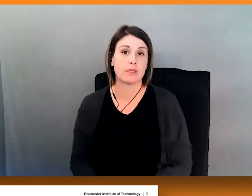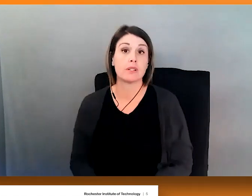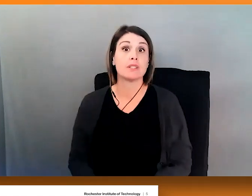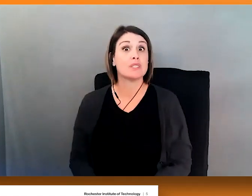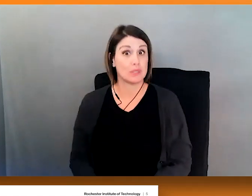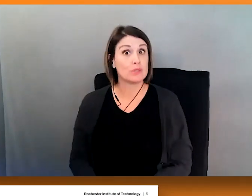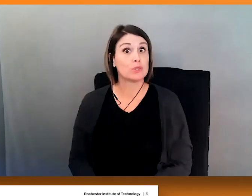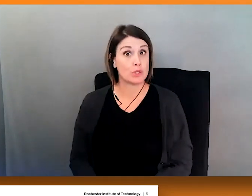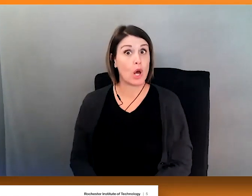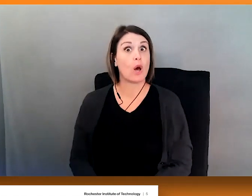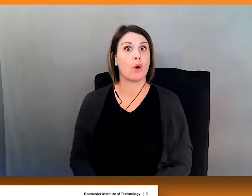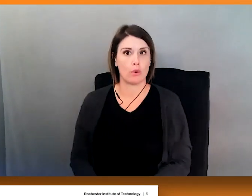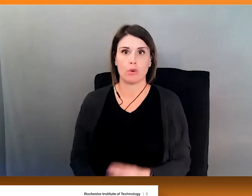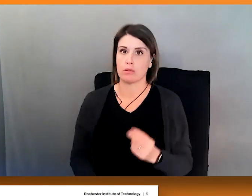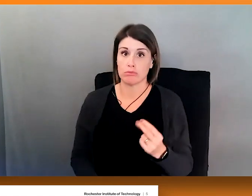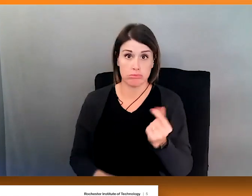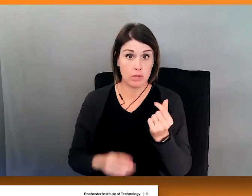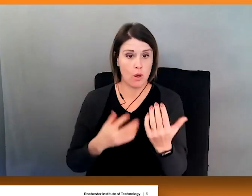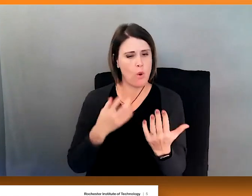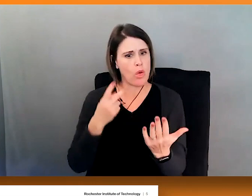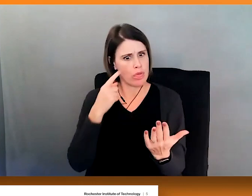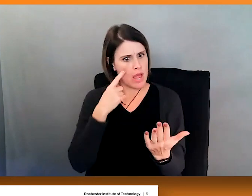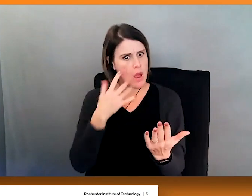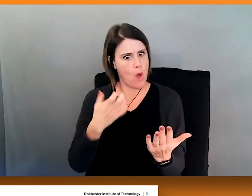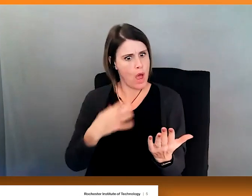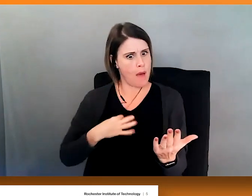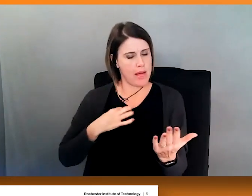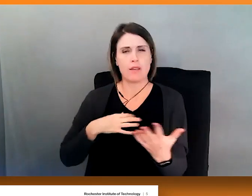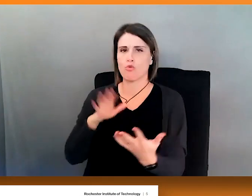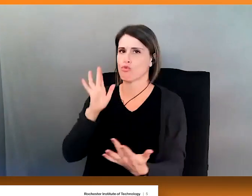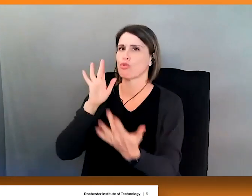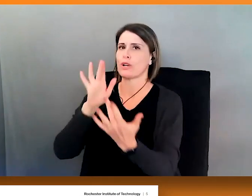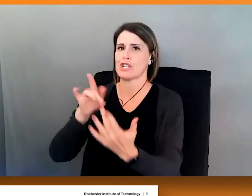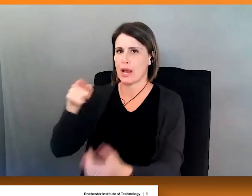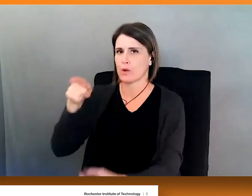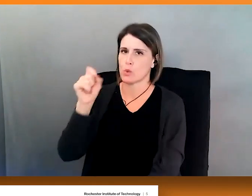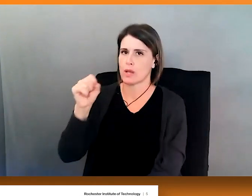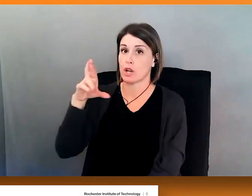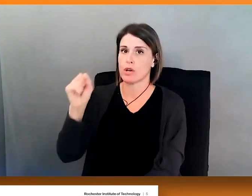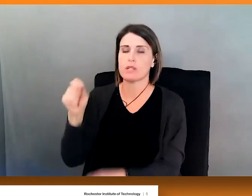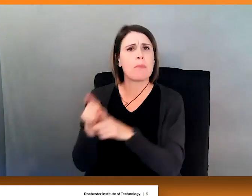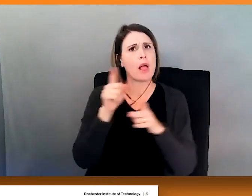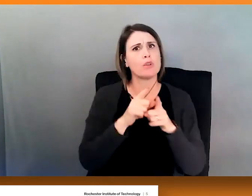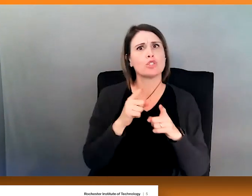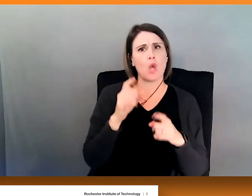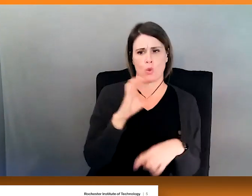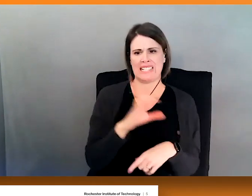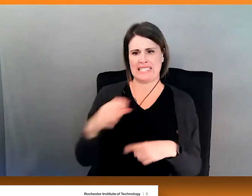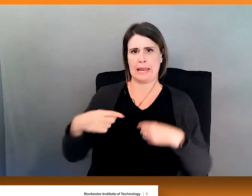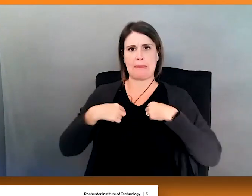So reach out to SRS, and I'm also a resource here, so copy me in. It's good for me to know